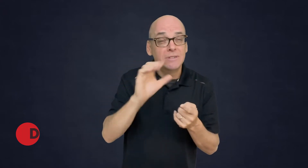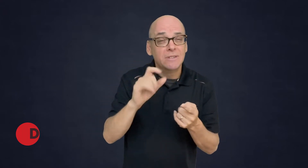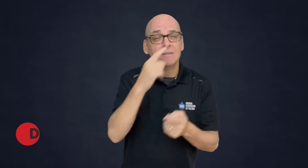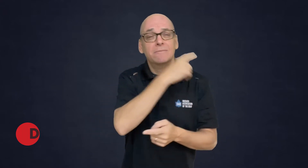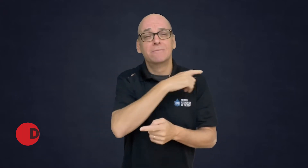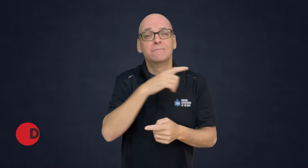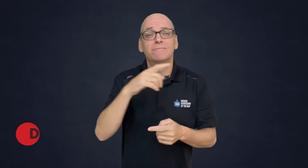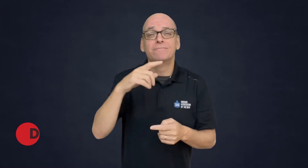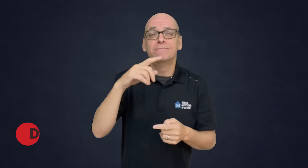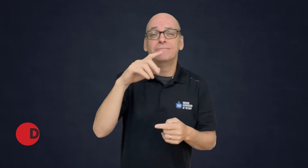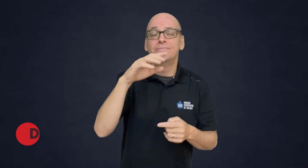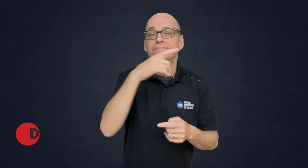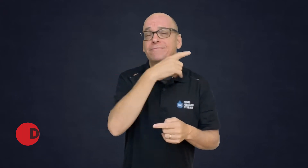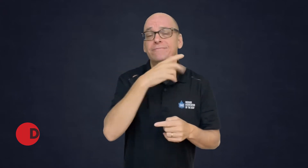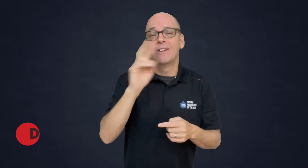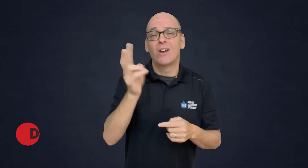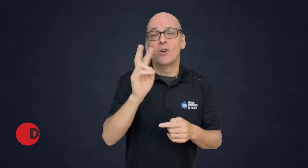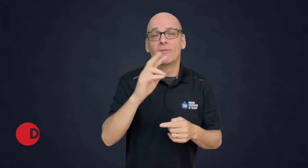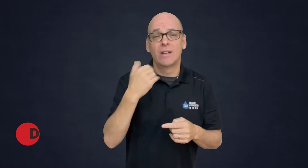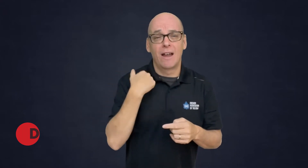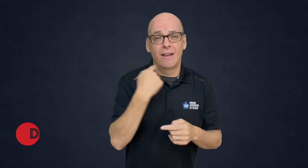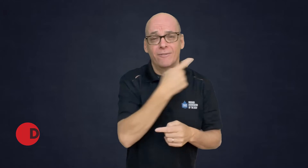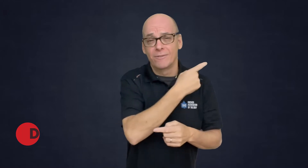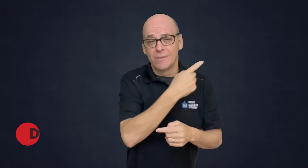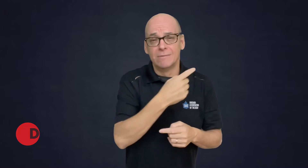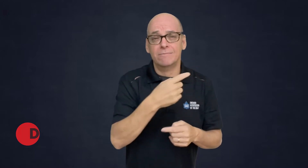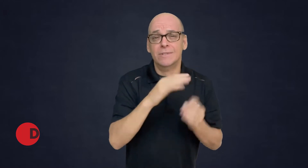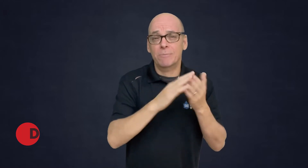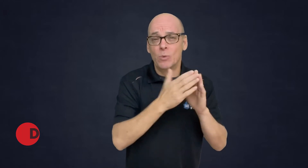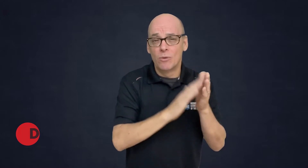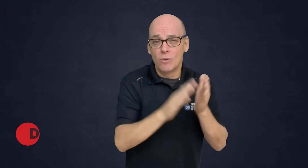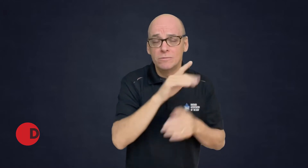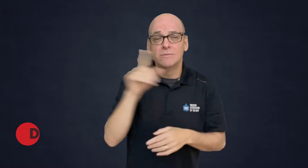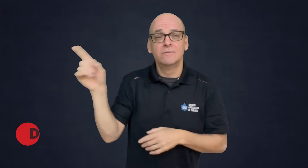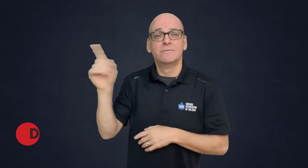George Brown College, community college in Vancouver and in